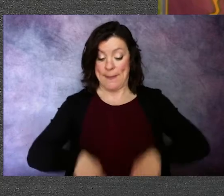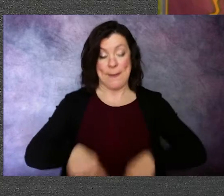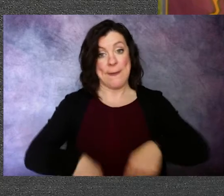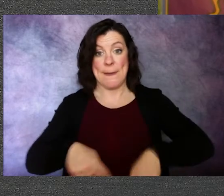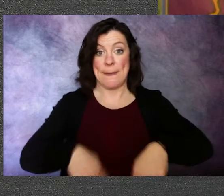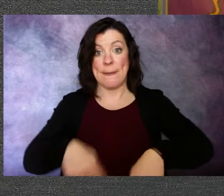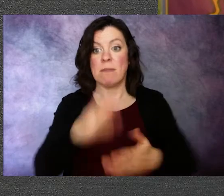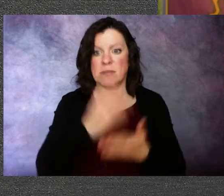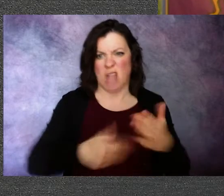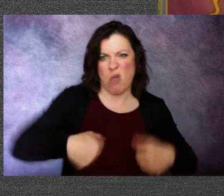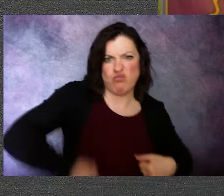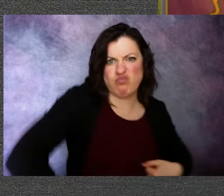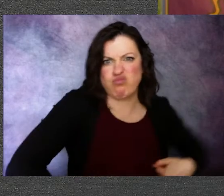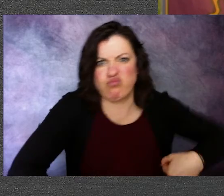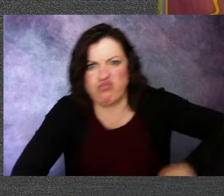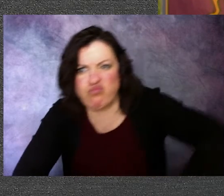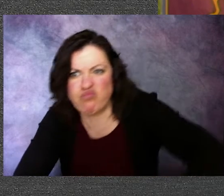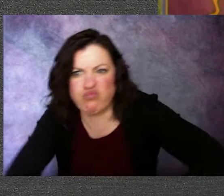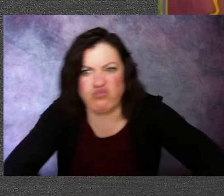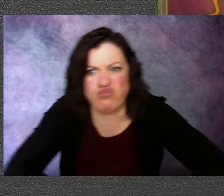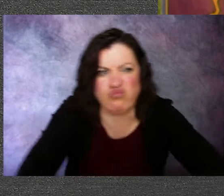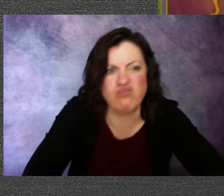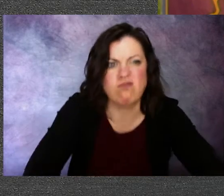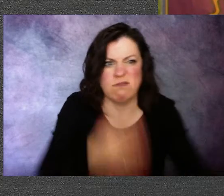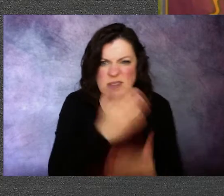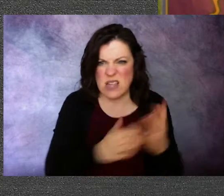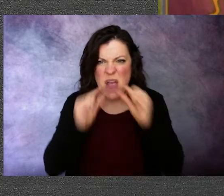Some dinosaurs have sharp teeth, and some are flat.